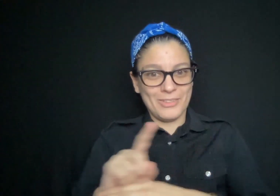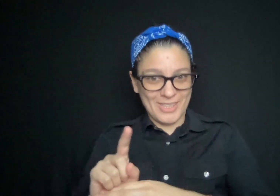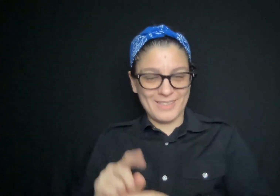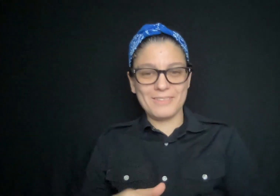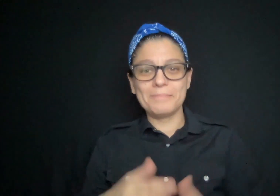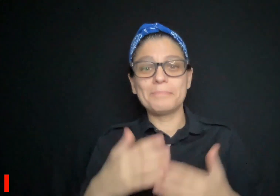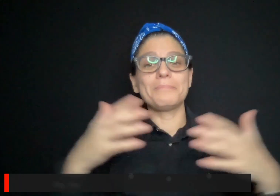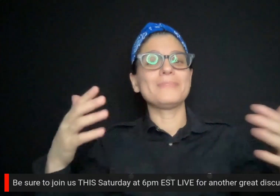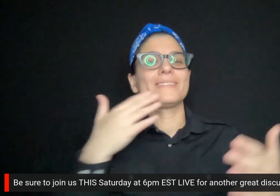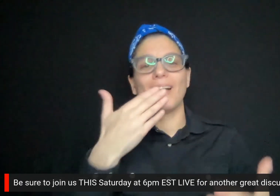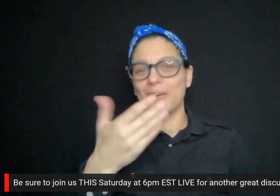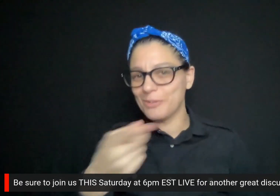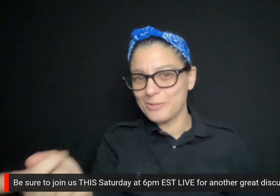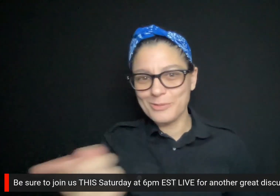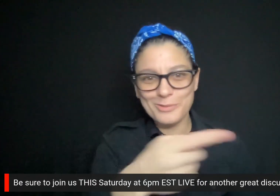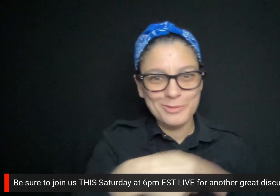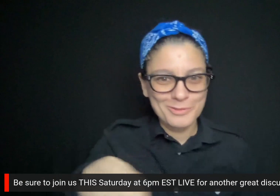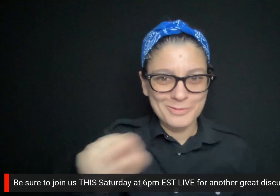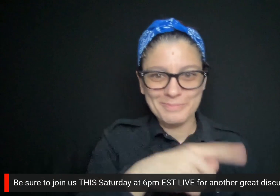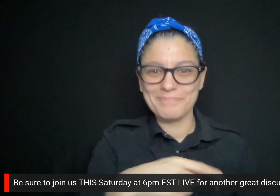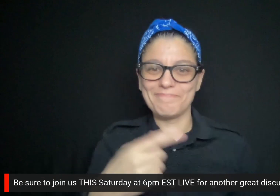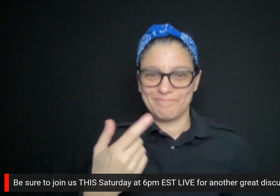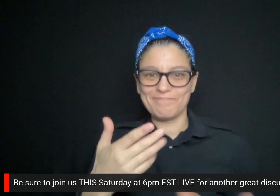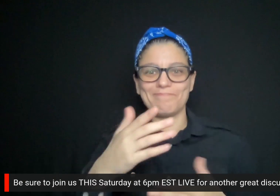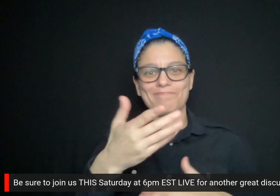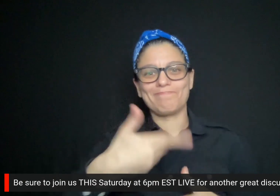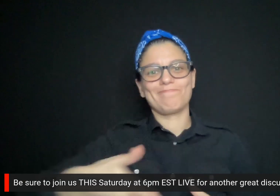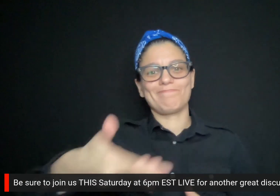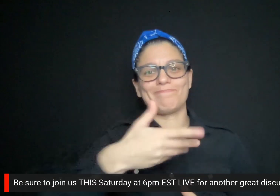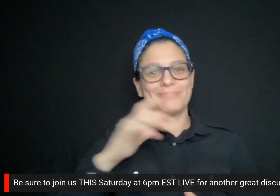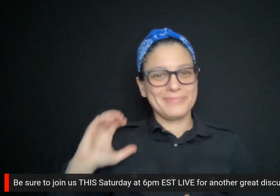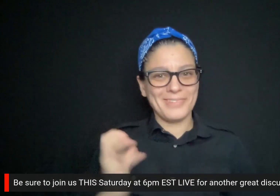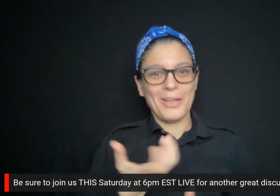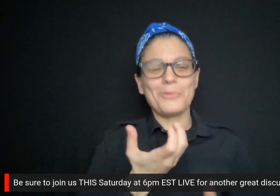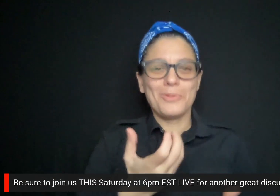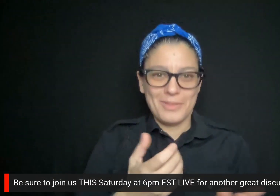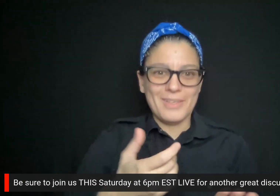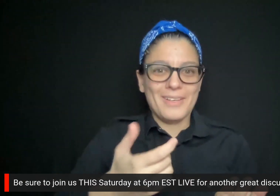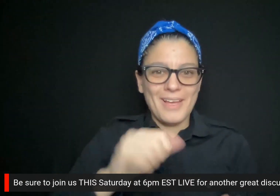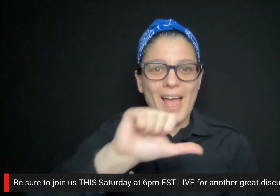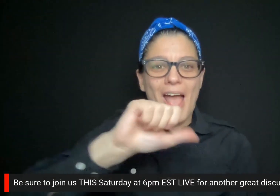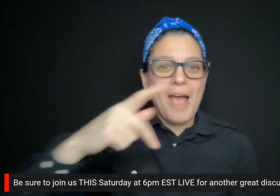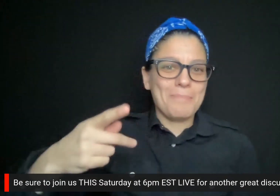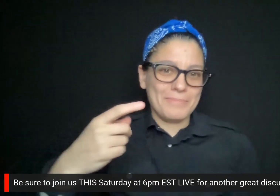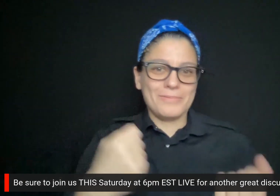a big thank you to our Sign1News app supporters you help make this broadcast happen